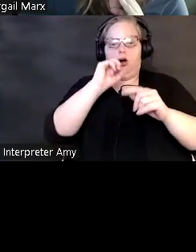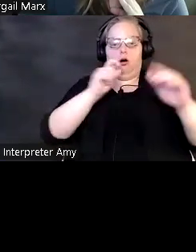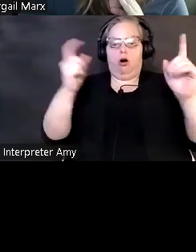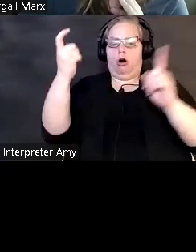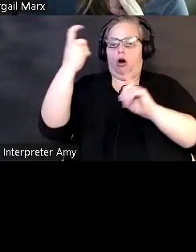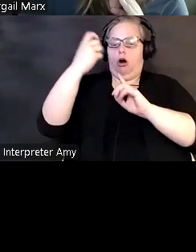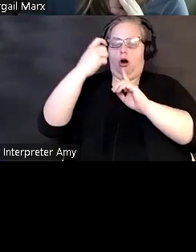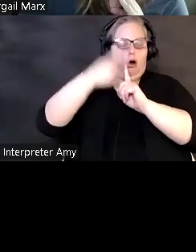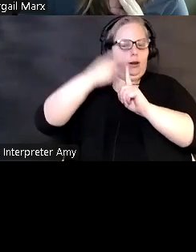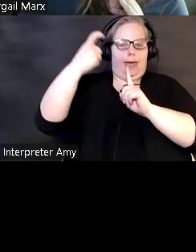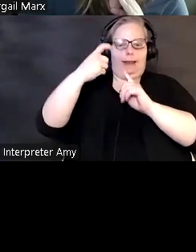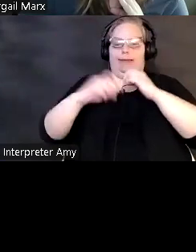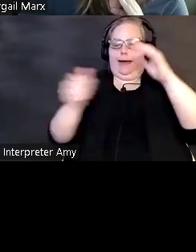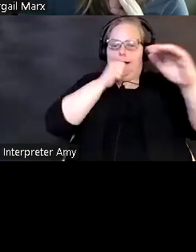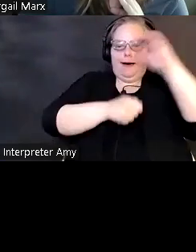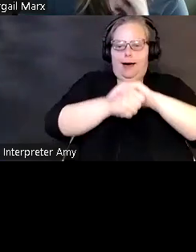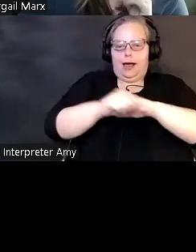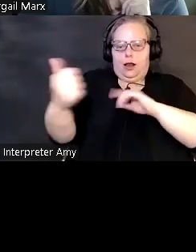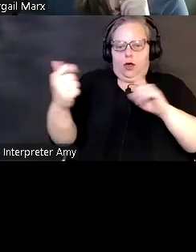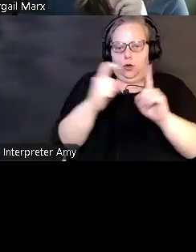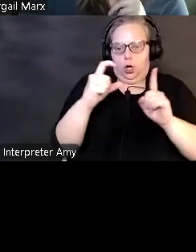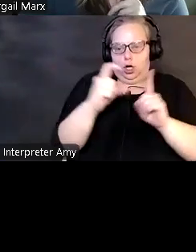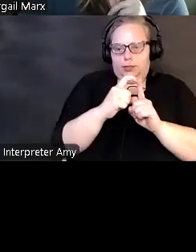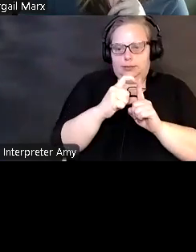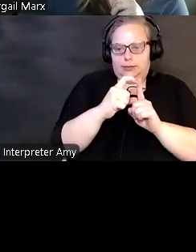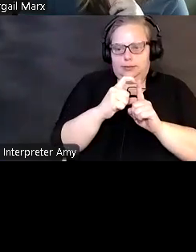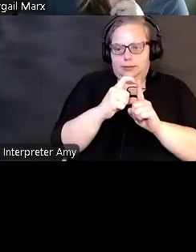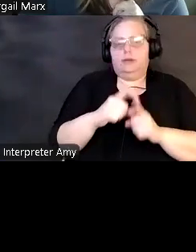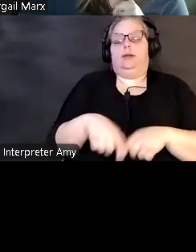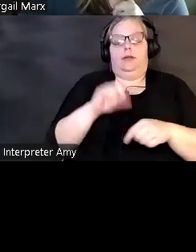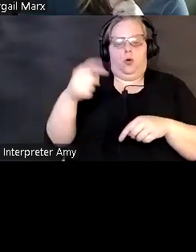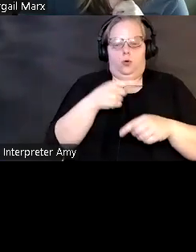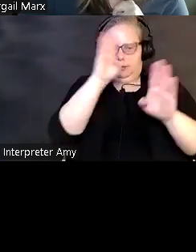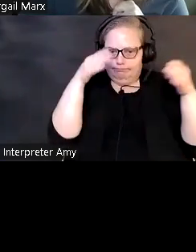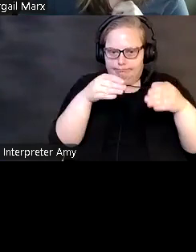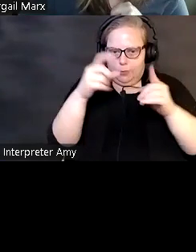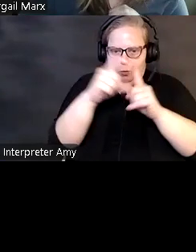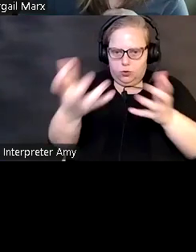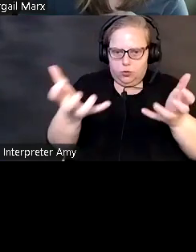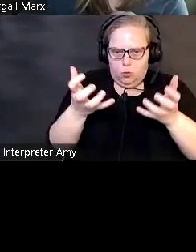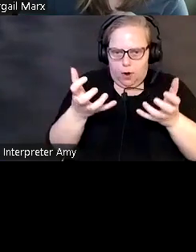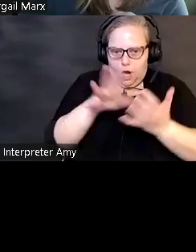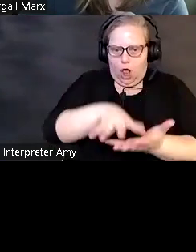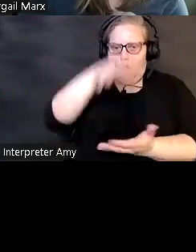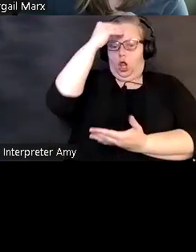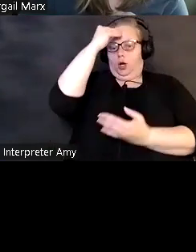only make available the words that maybe you're targeting and learning those motor plans for.